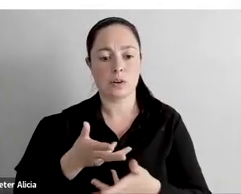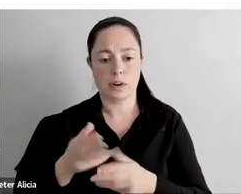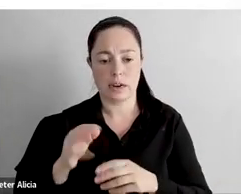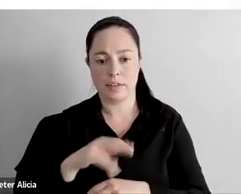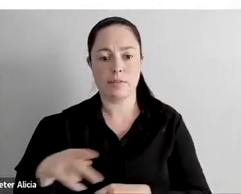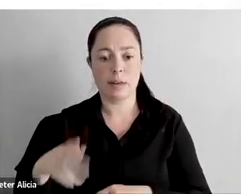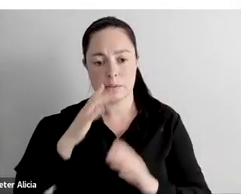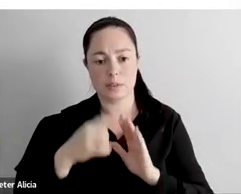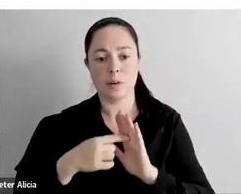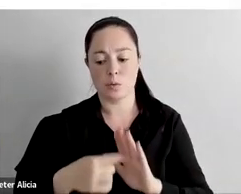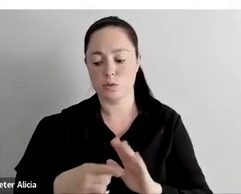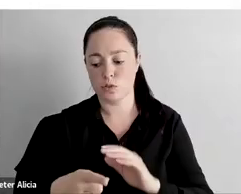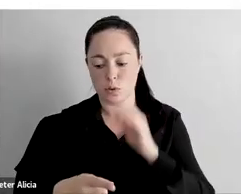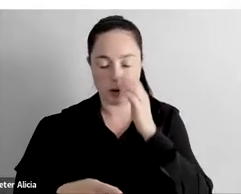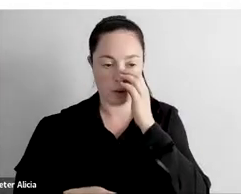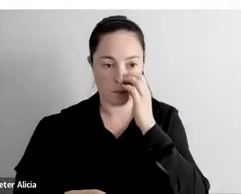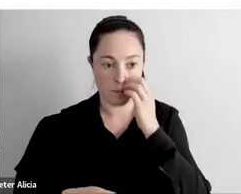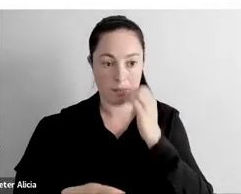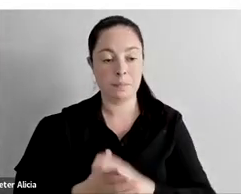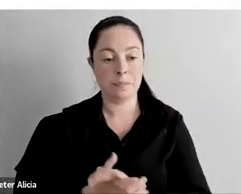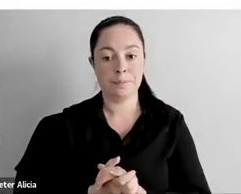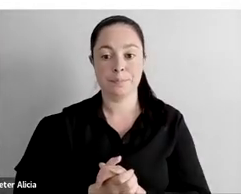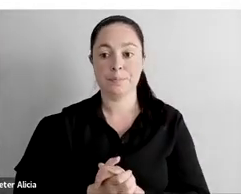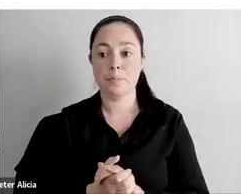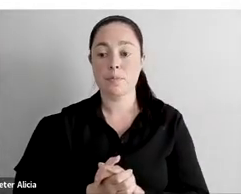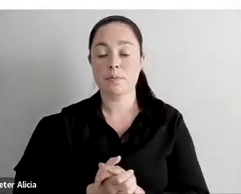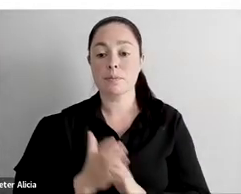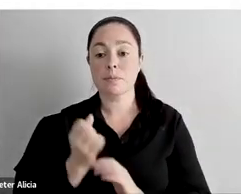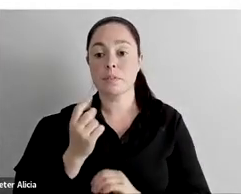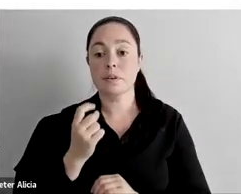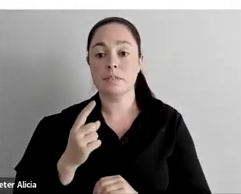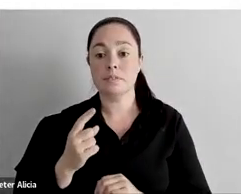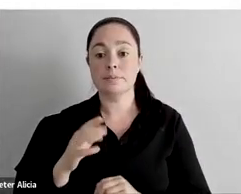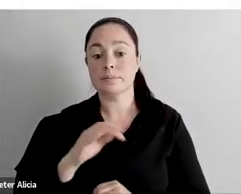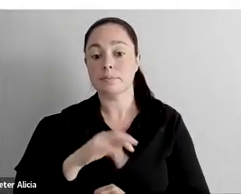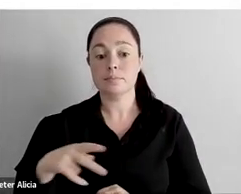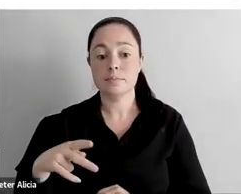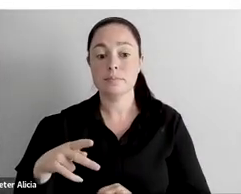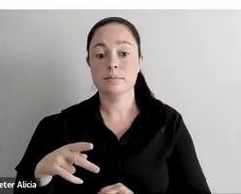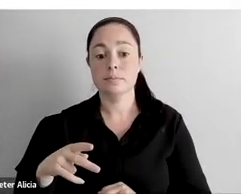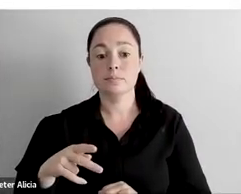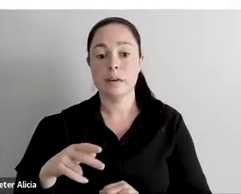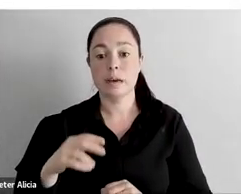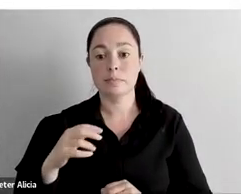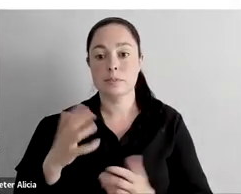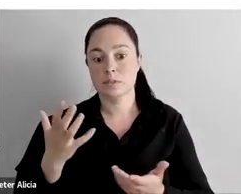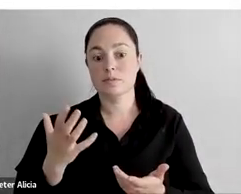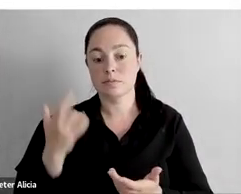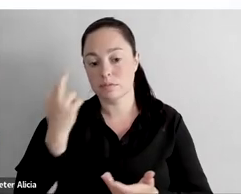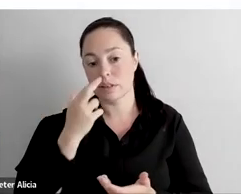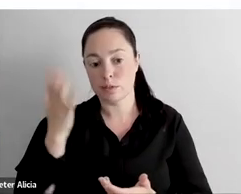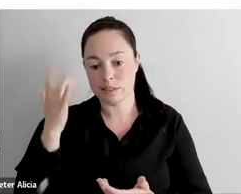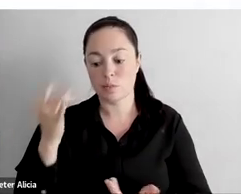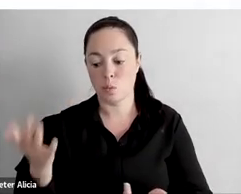These maps are sort of the why for why we